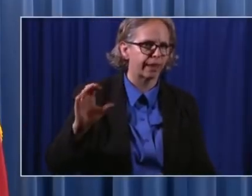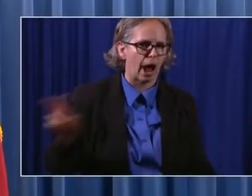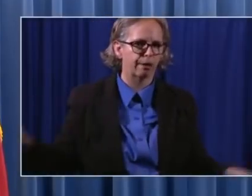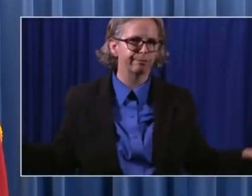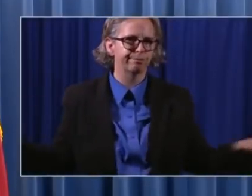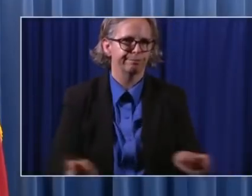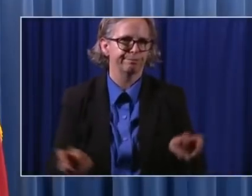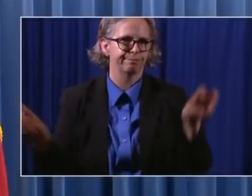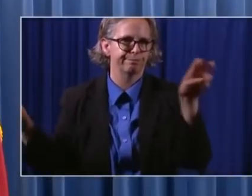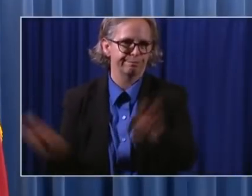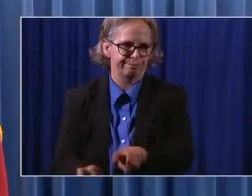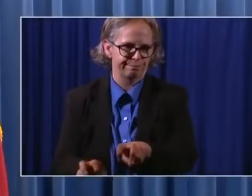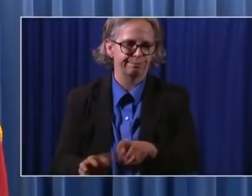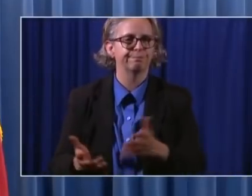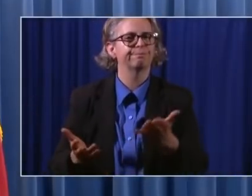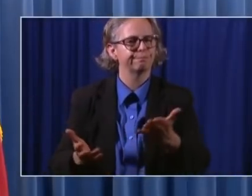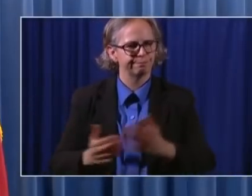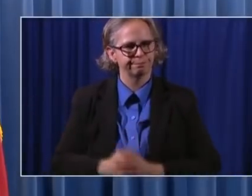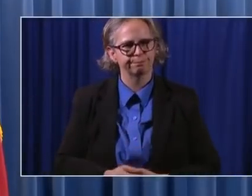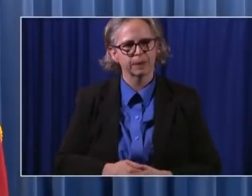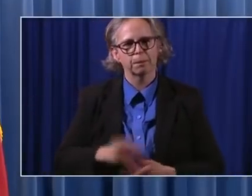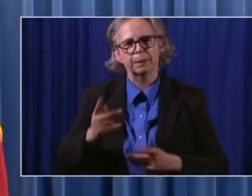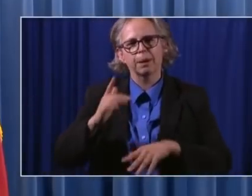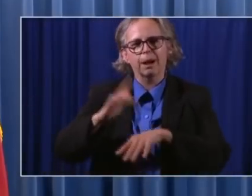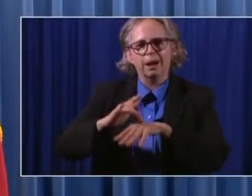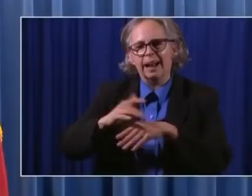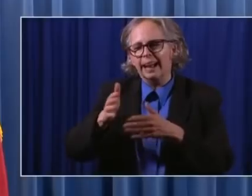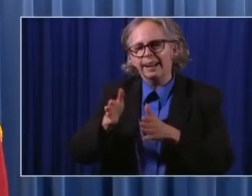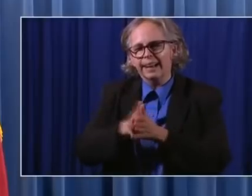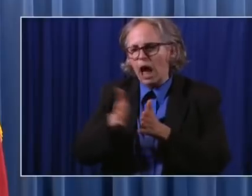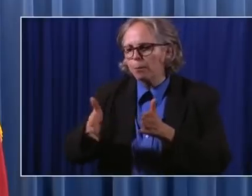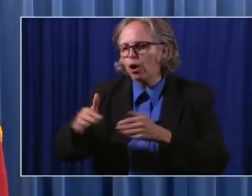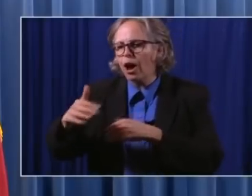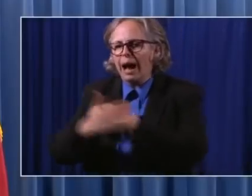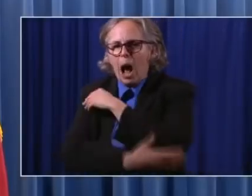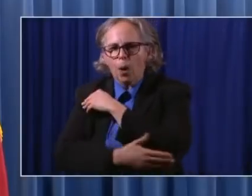INCLUDING ARIZONA, FLORIDA, NORTH CAROLINA, AS WELL AS